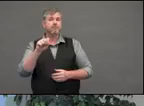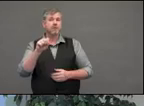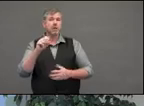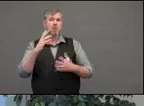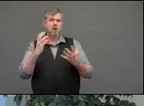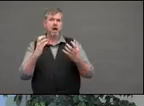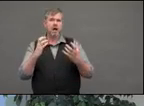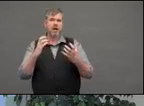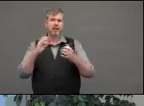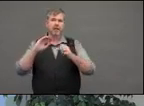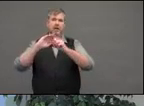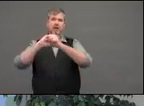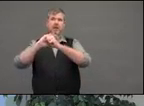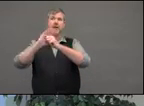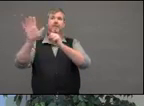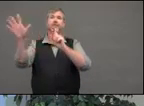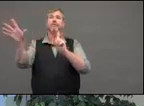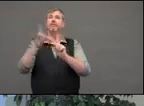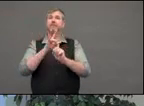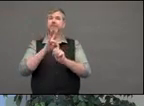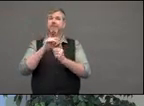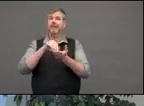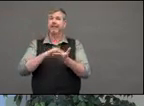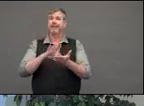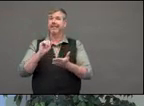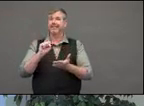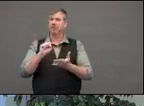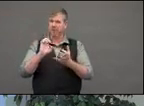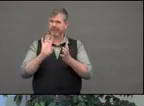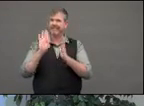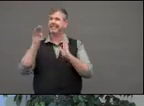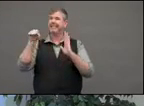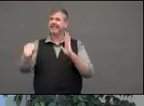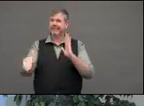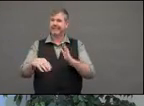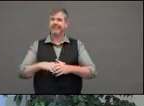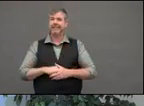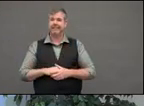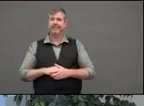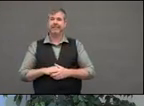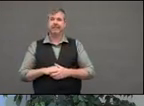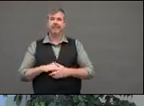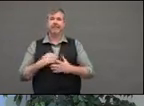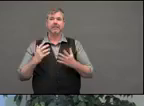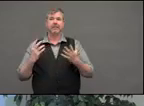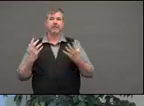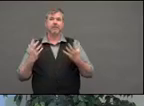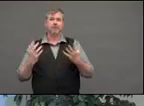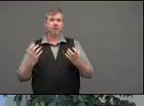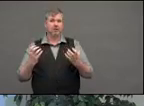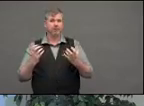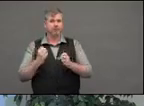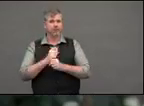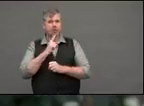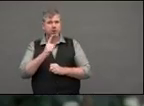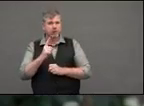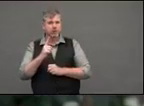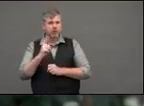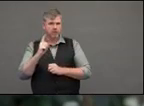for age group and everyone else in the county so we want so i want you guys to share a few best practices